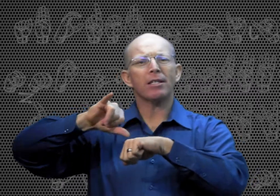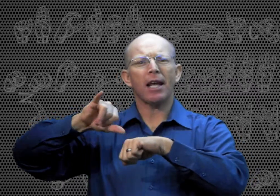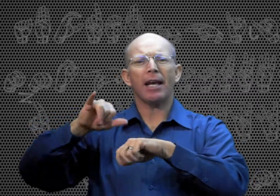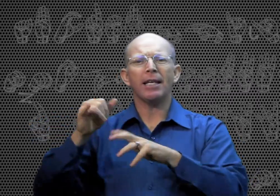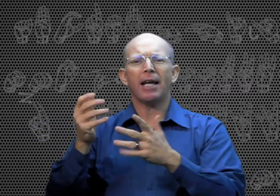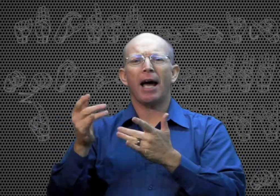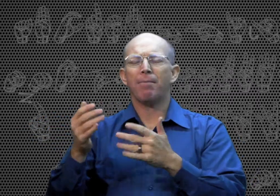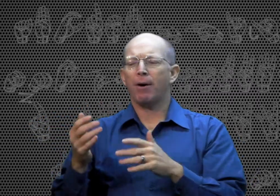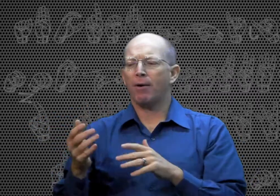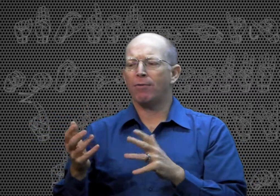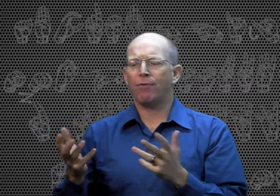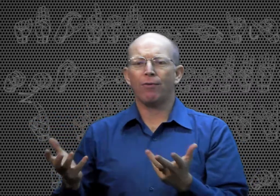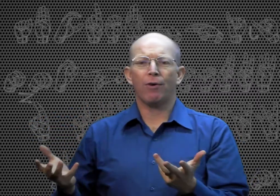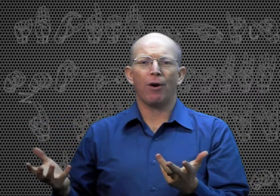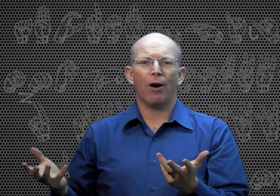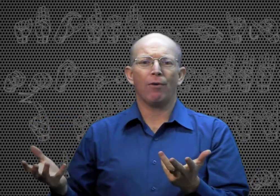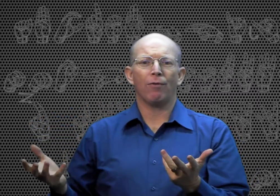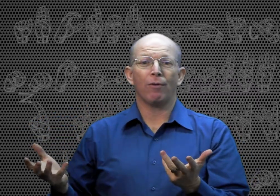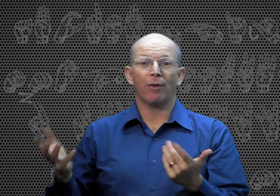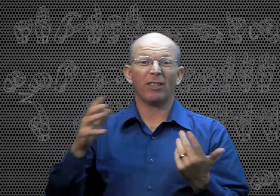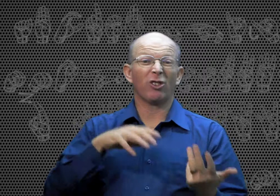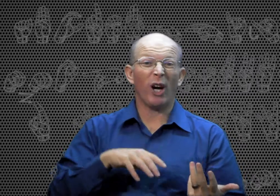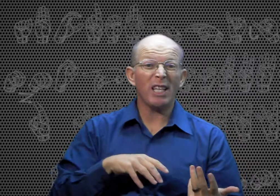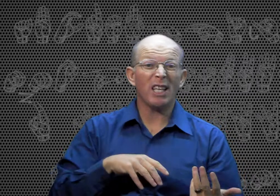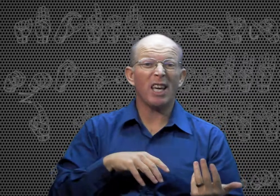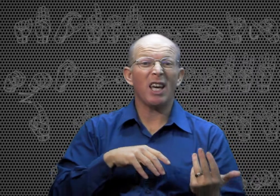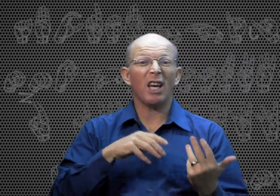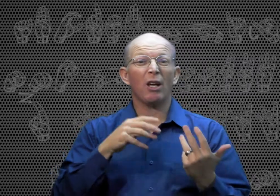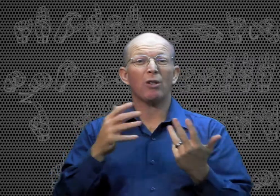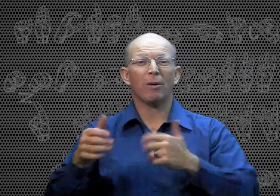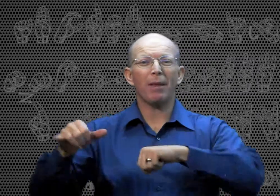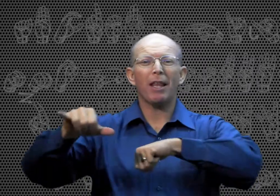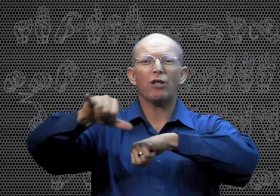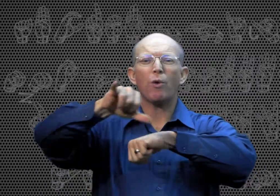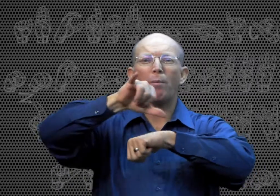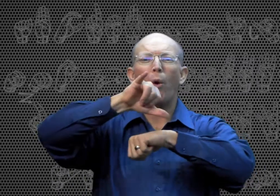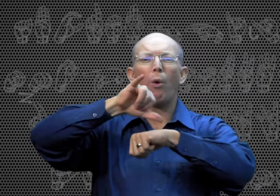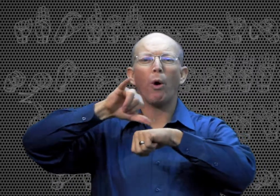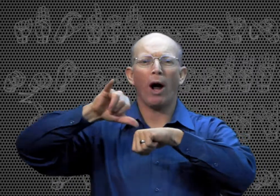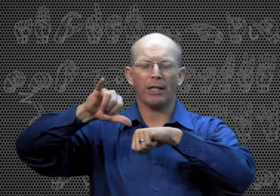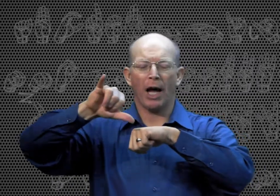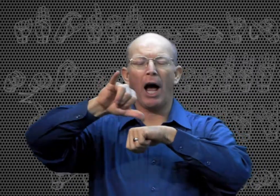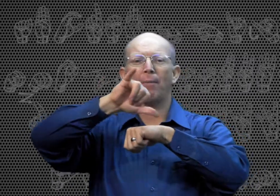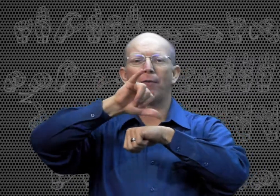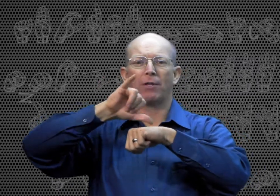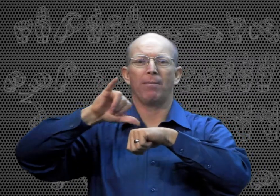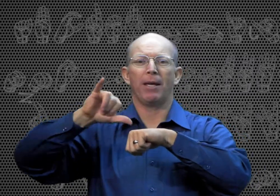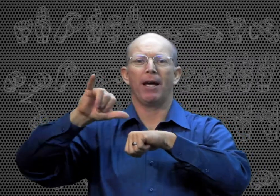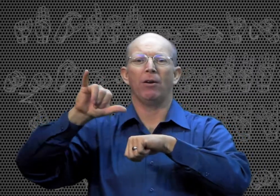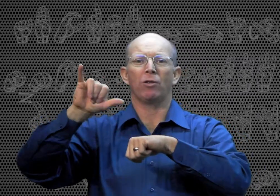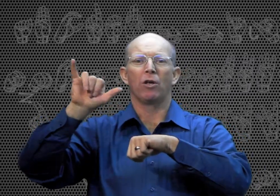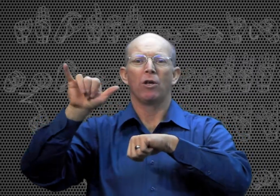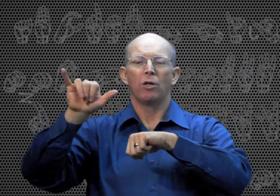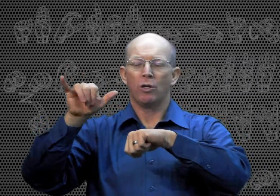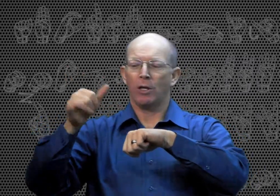This is any type of DRESSING. Something you would pour on top of something else.